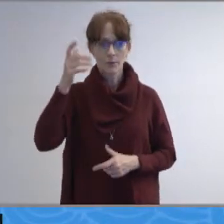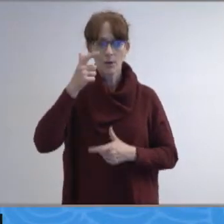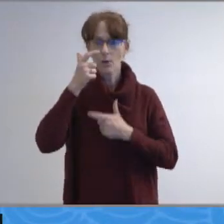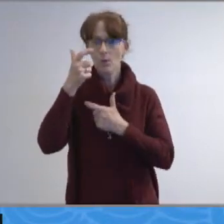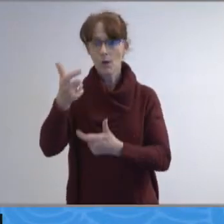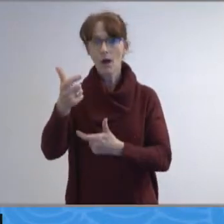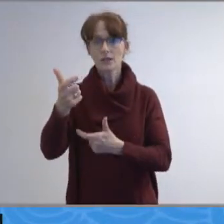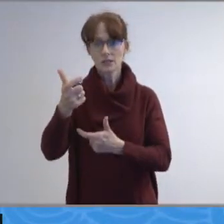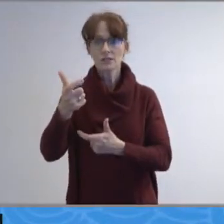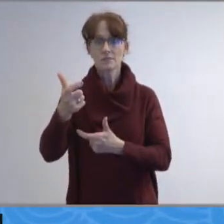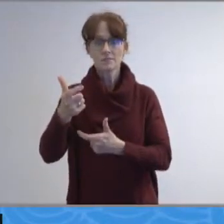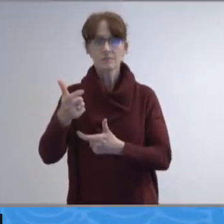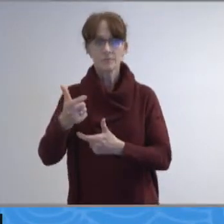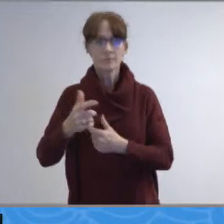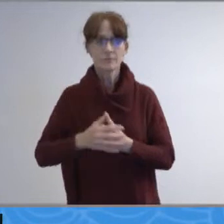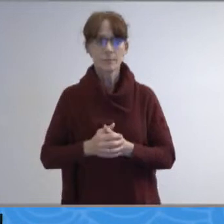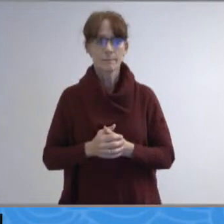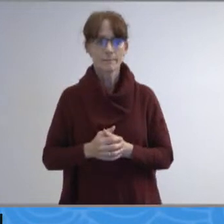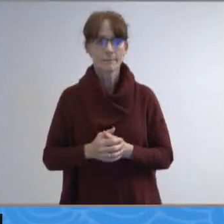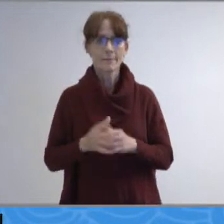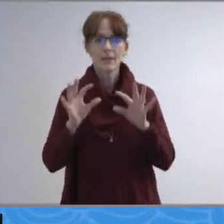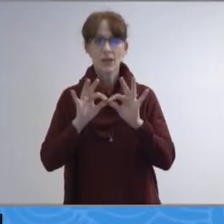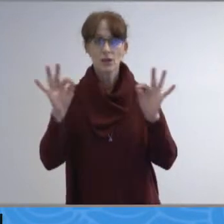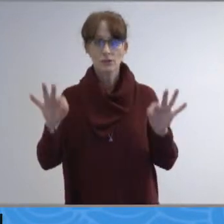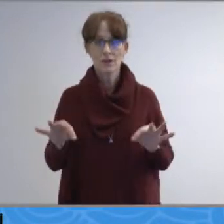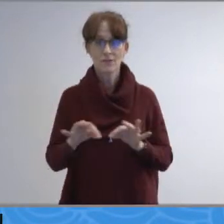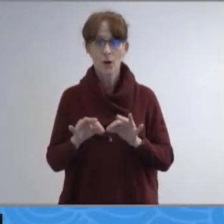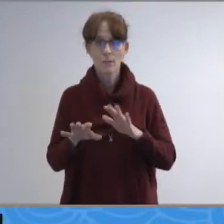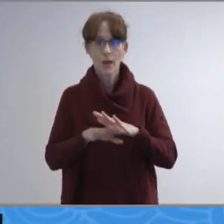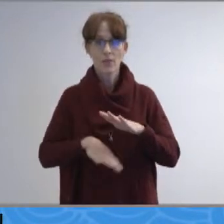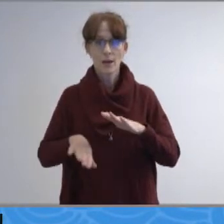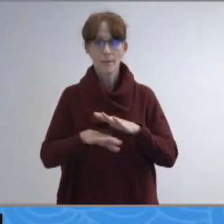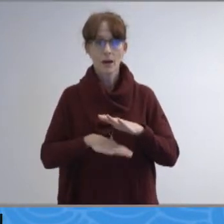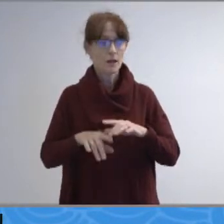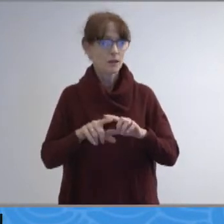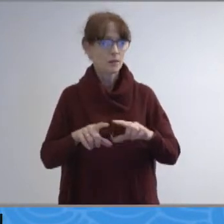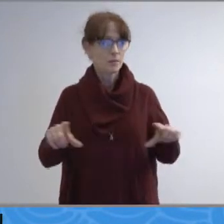and there is a form at the bottom off the YouTube link.